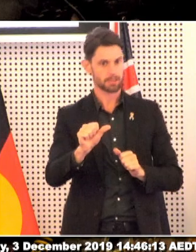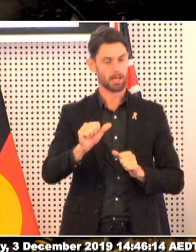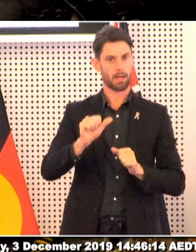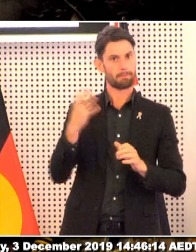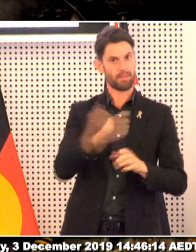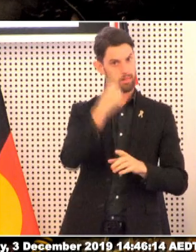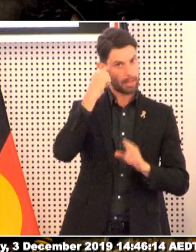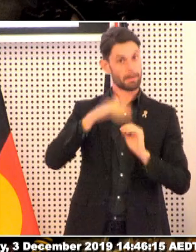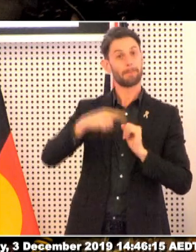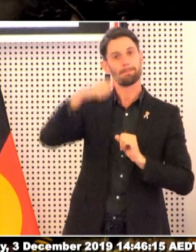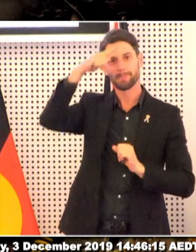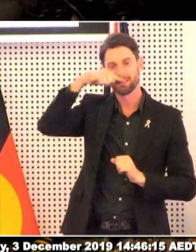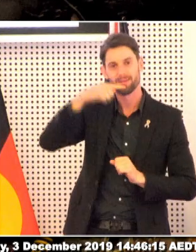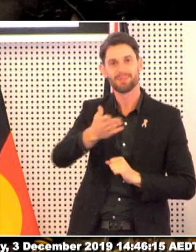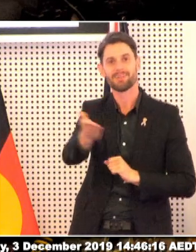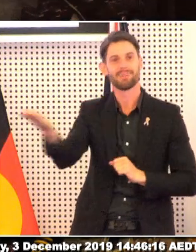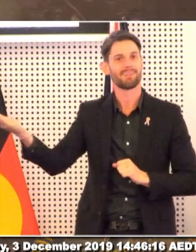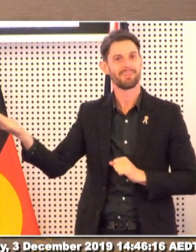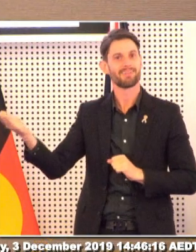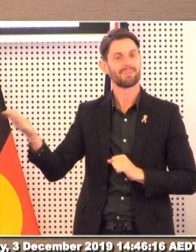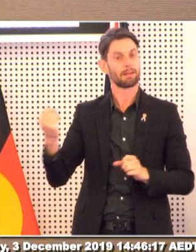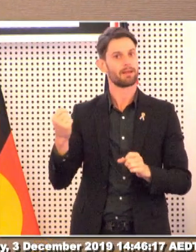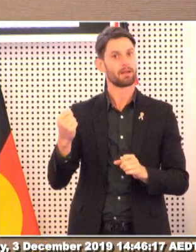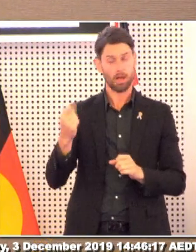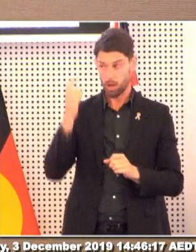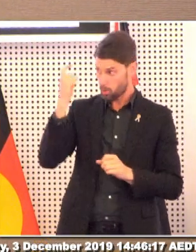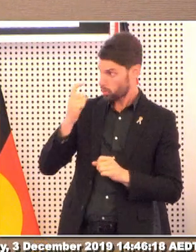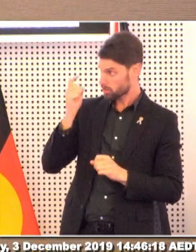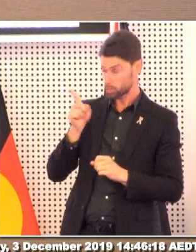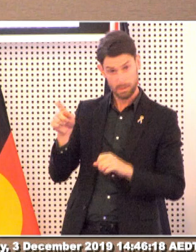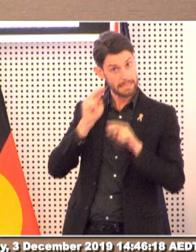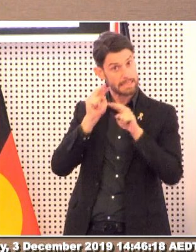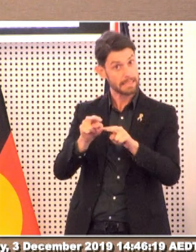you’re responsible for; has that dialogue model changed the culture? Yes.